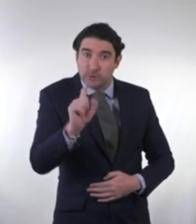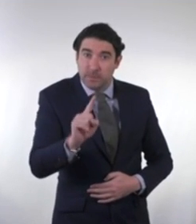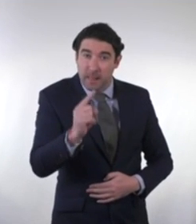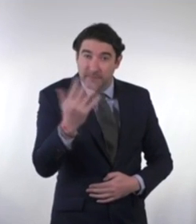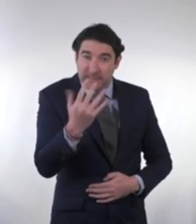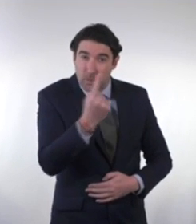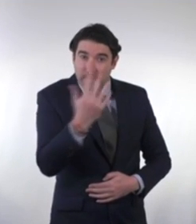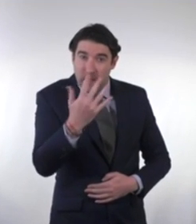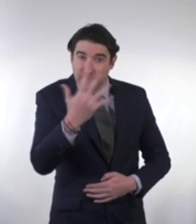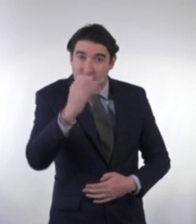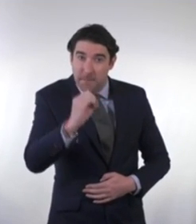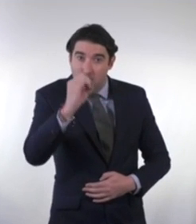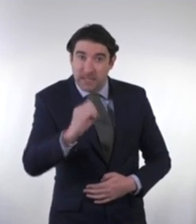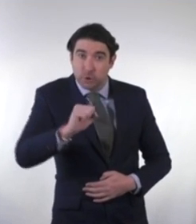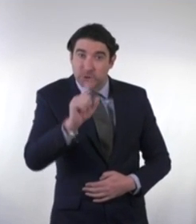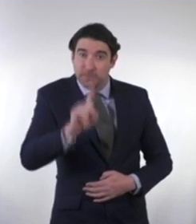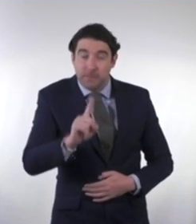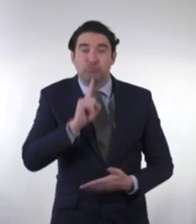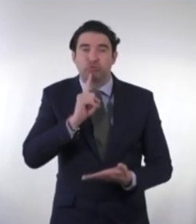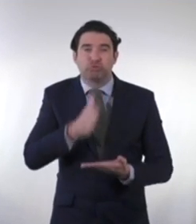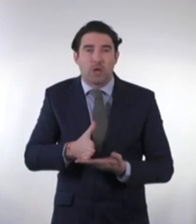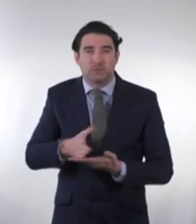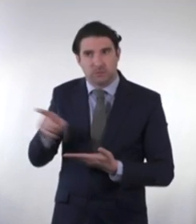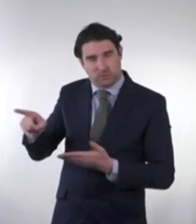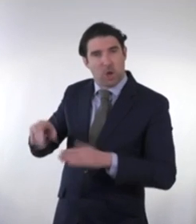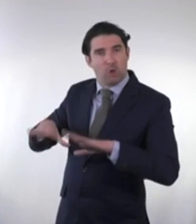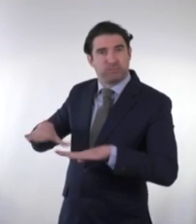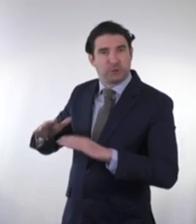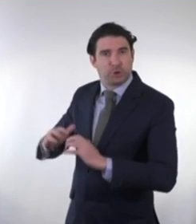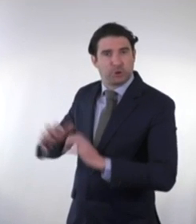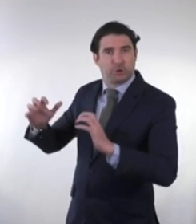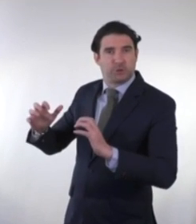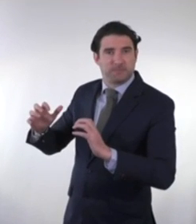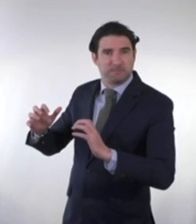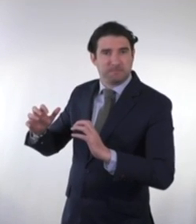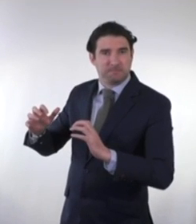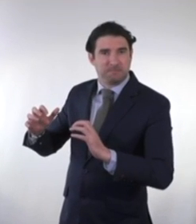to the Global Polio Eradication Initiative, which has made Africa free from wild polio.